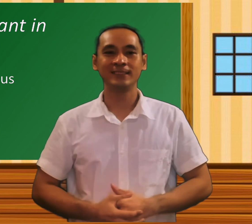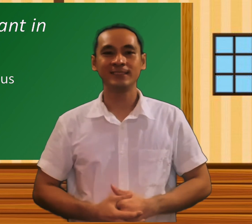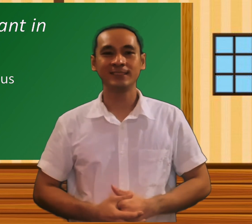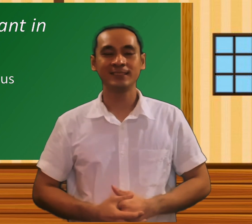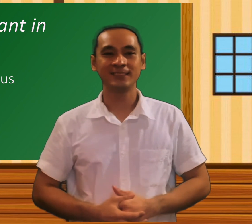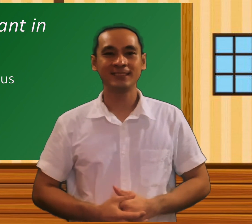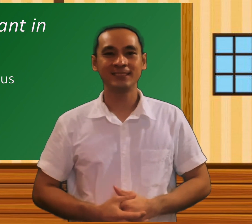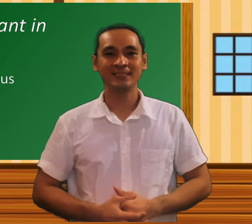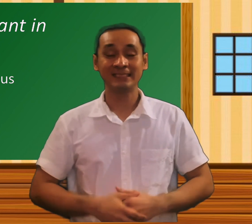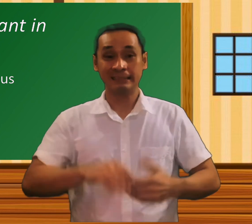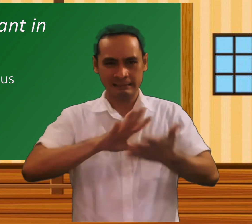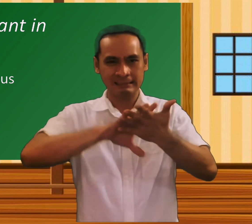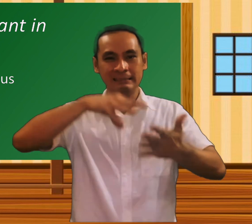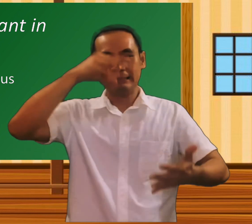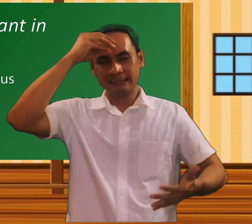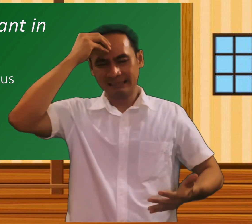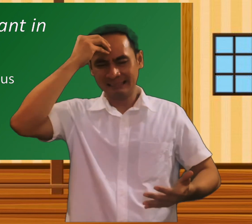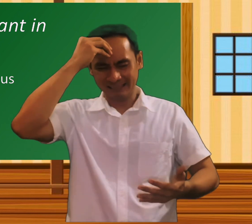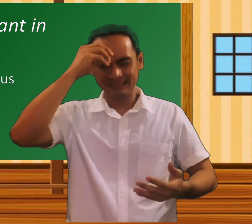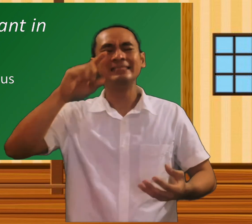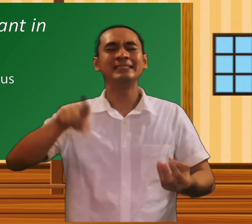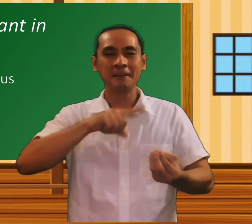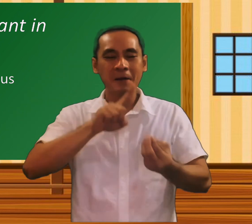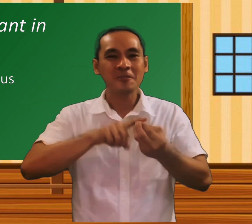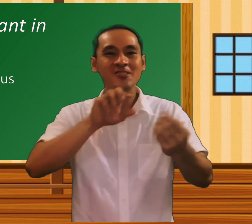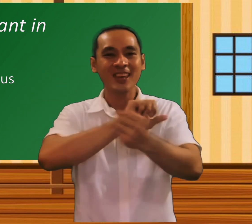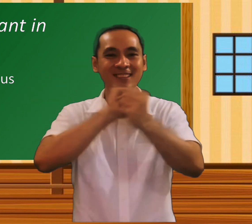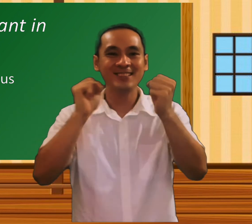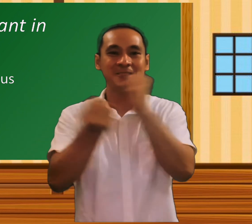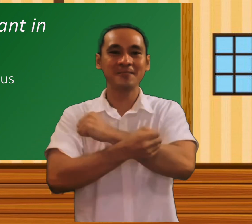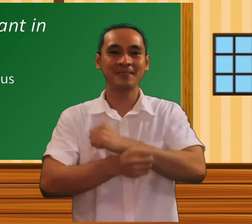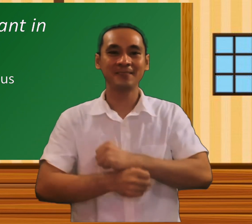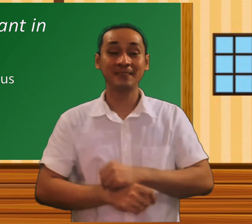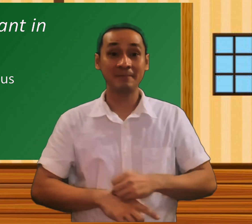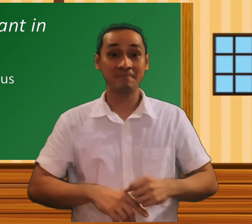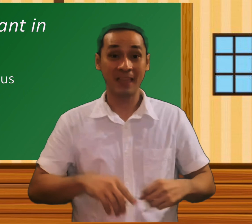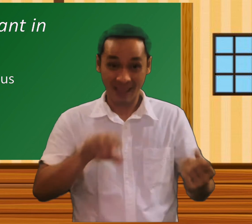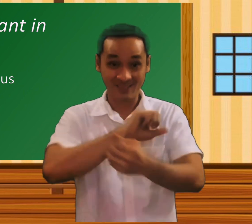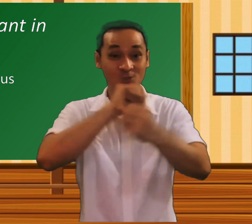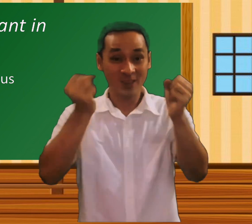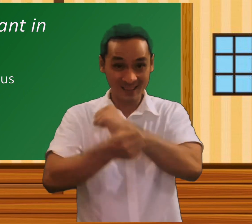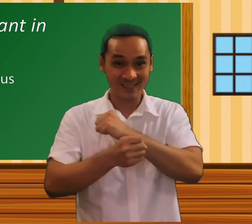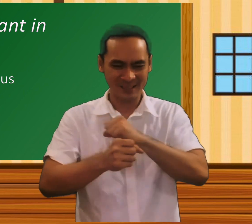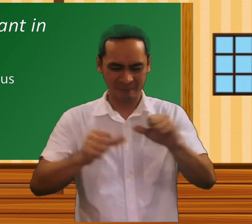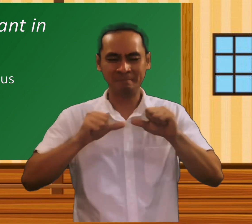hence learning is all about change and change drives learning